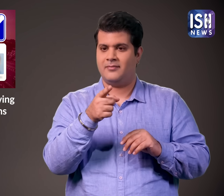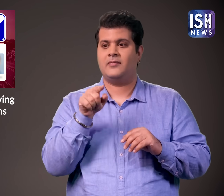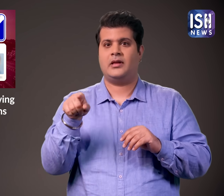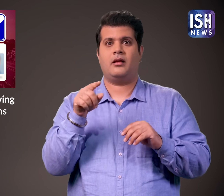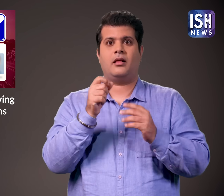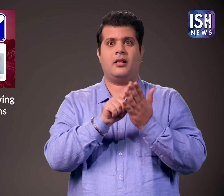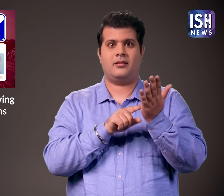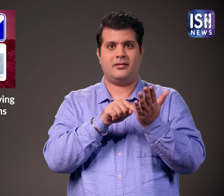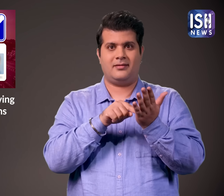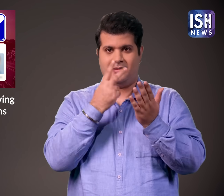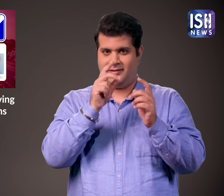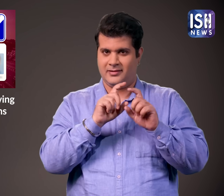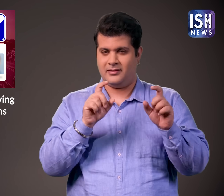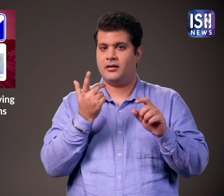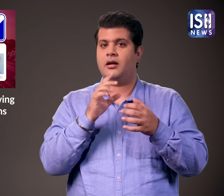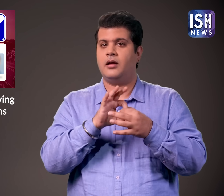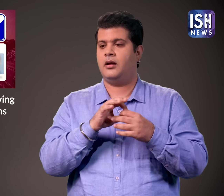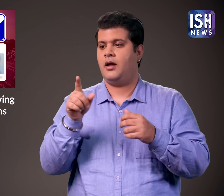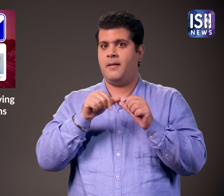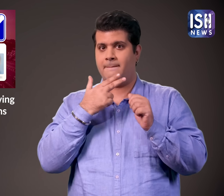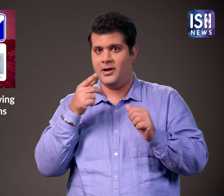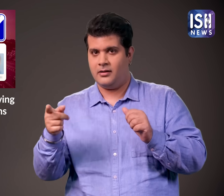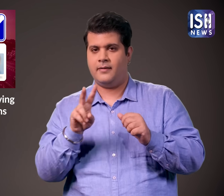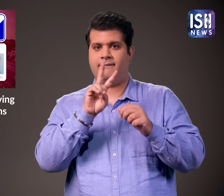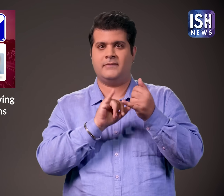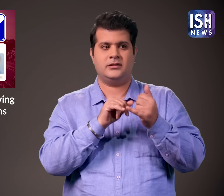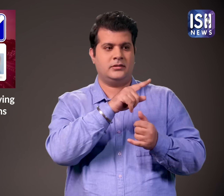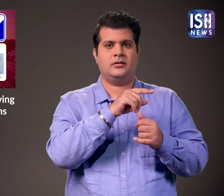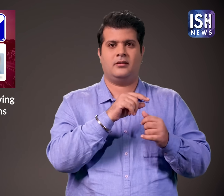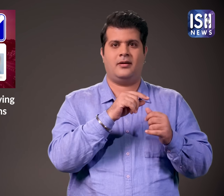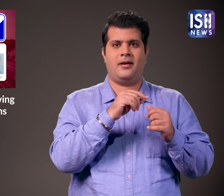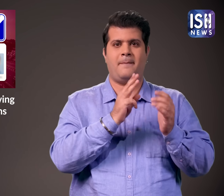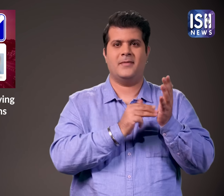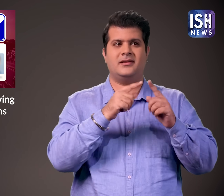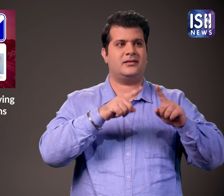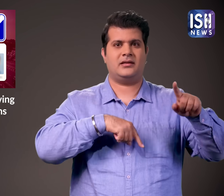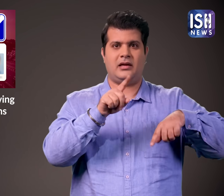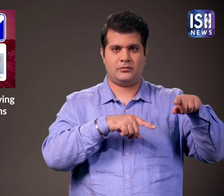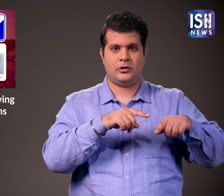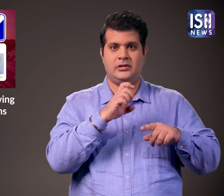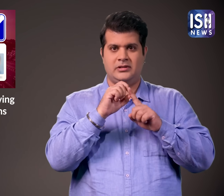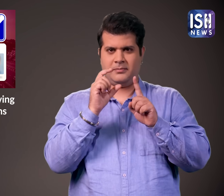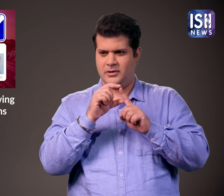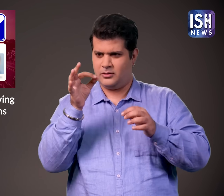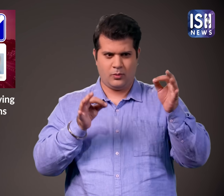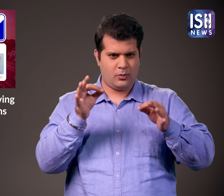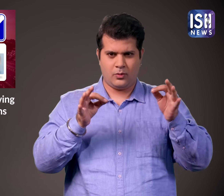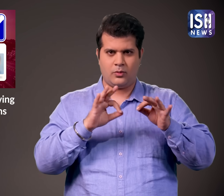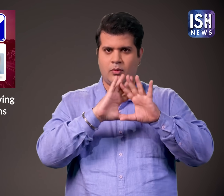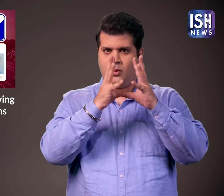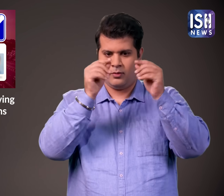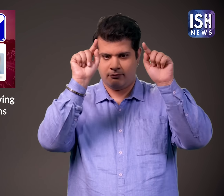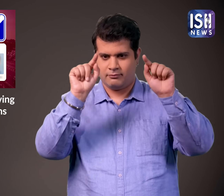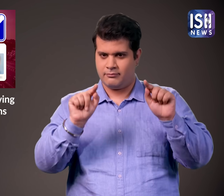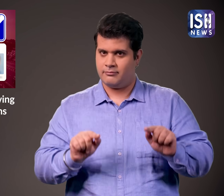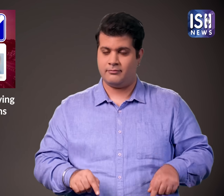This was in reference to CCPD hearing for Aman Saxena v/s Ministry of Road Transport and Highways case.